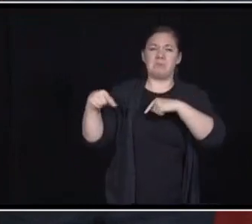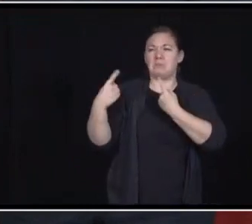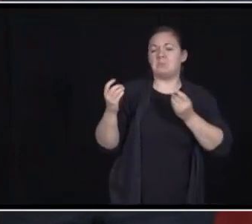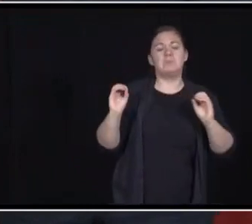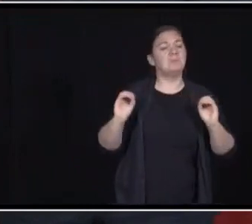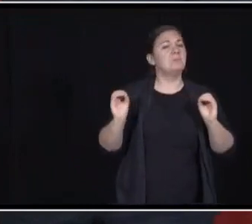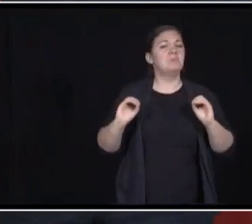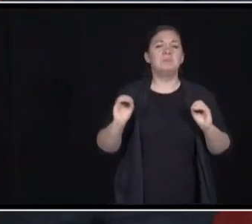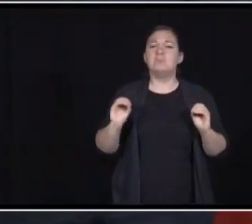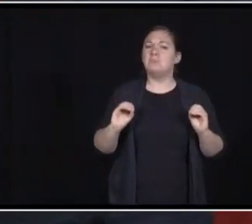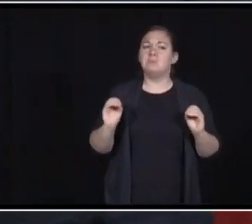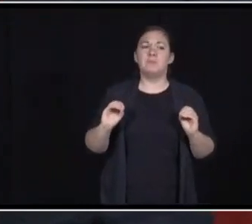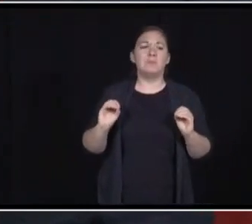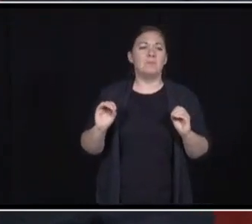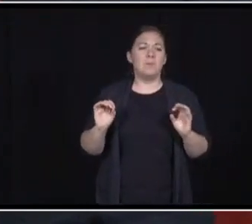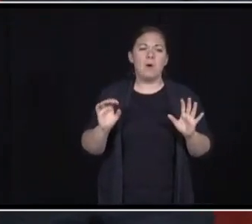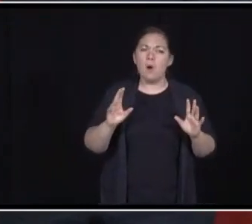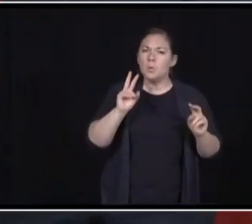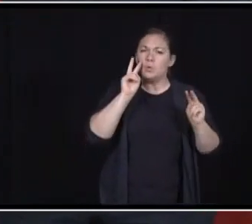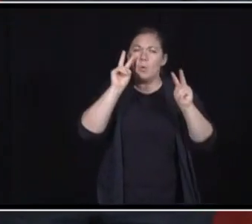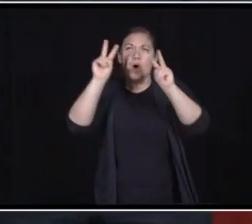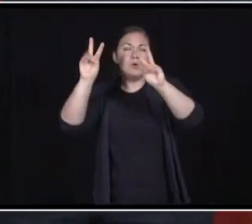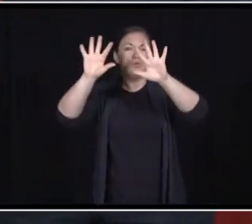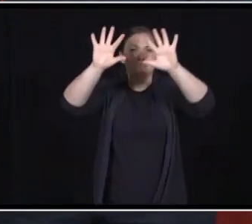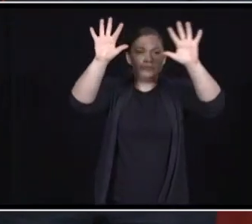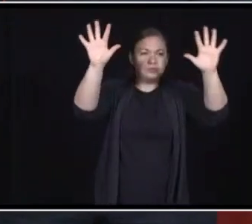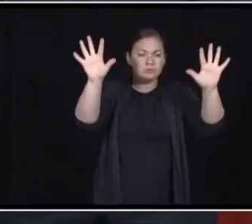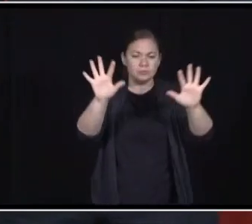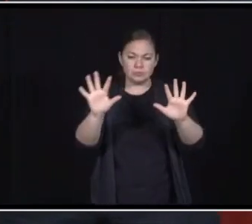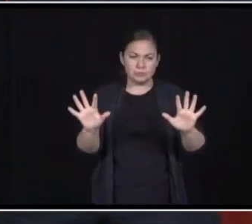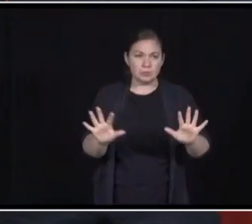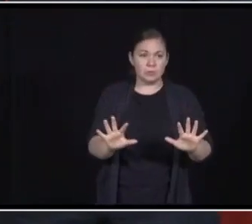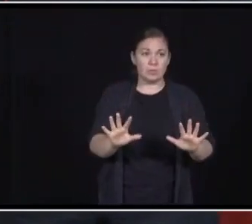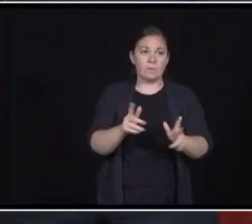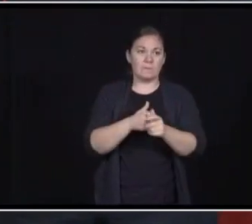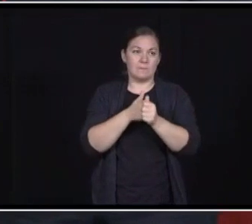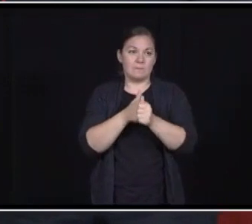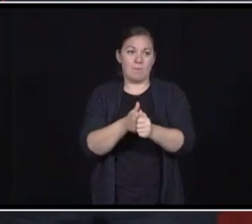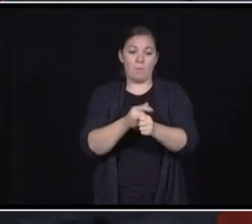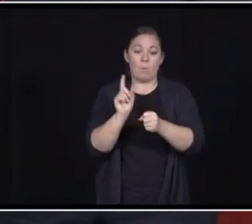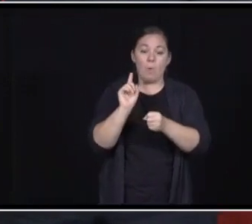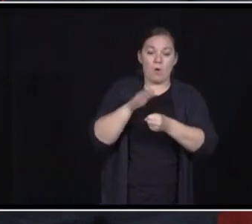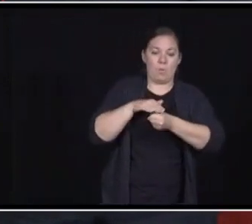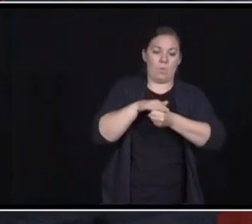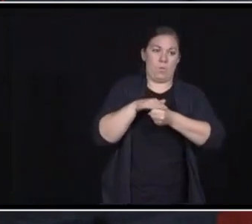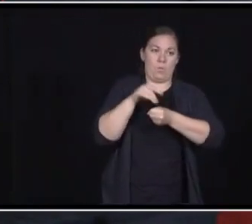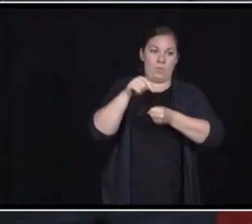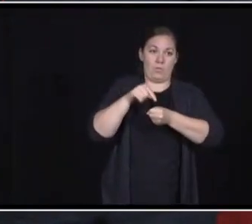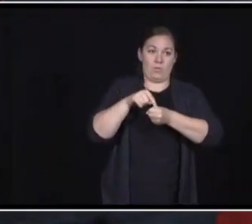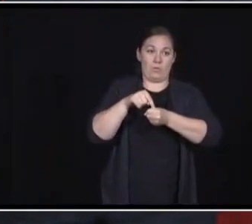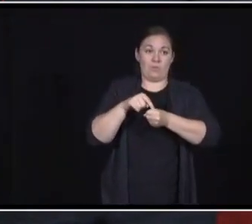Because systemwide issues would mean large provincial activities and things more we have seen from up till now.